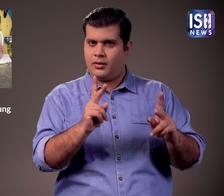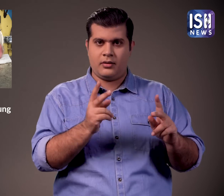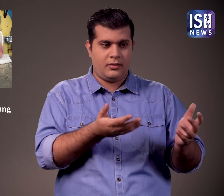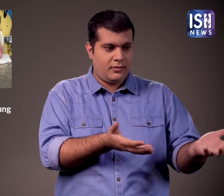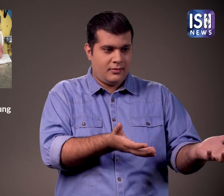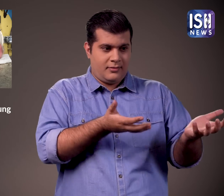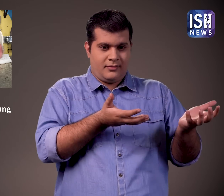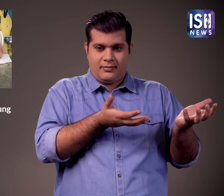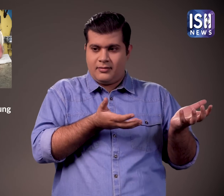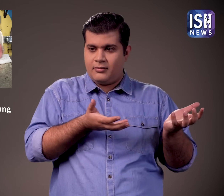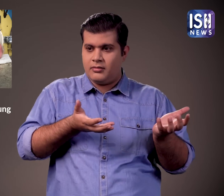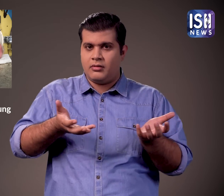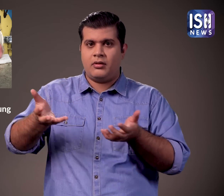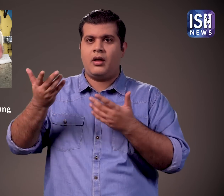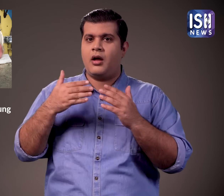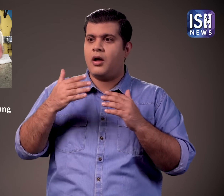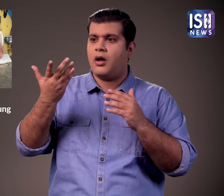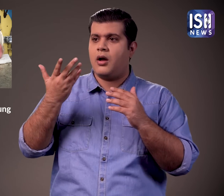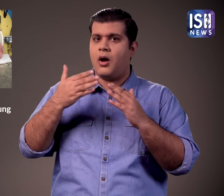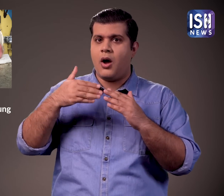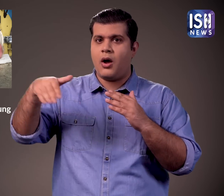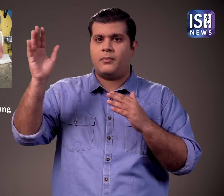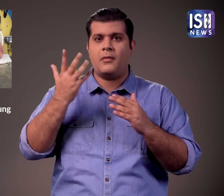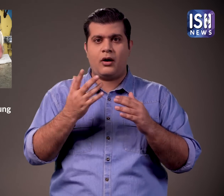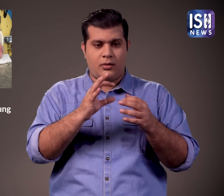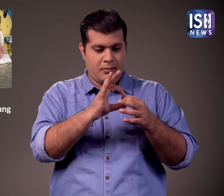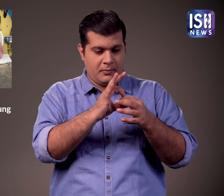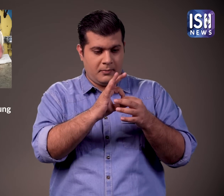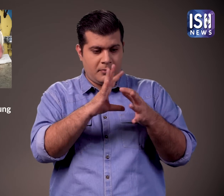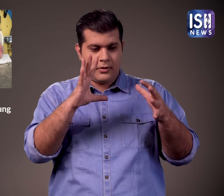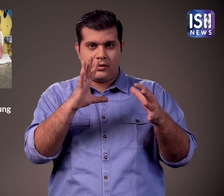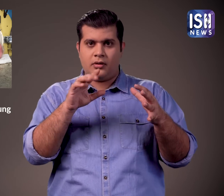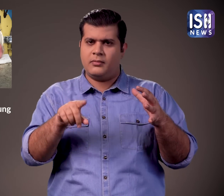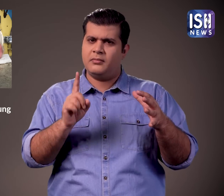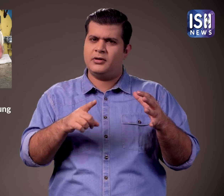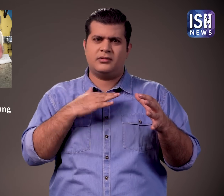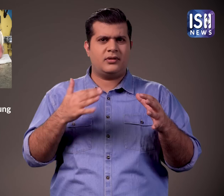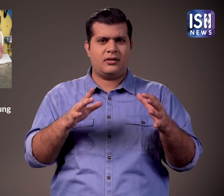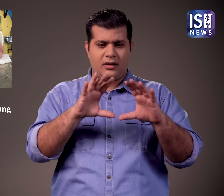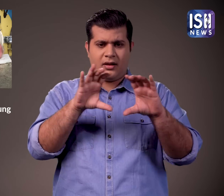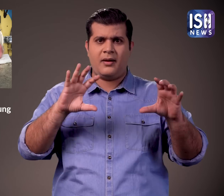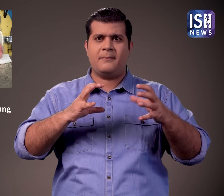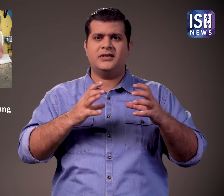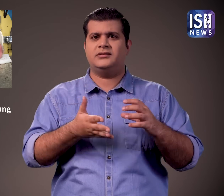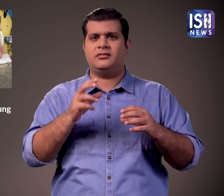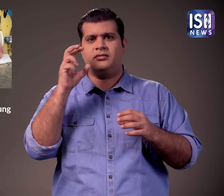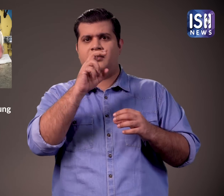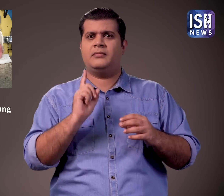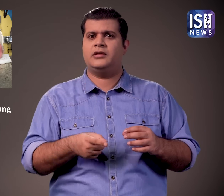Since the machine was powered by a motor and required an electrical connection, transporting it would have been fatal.